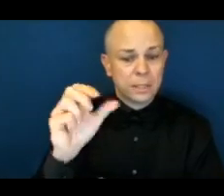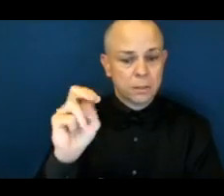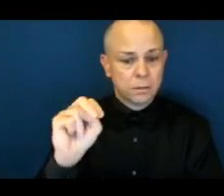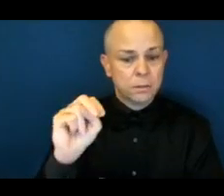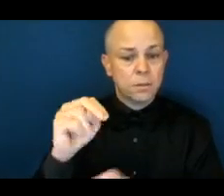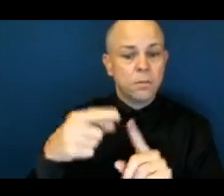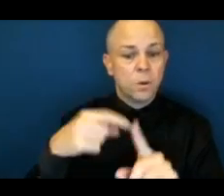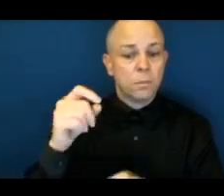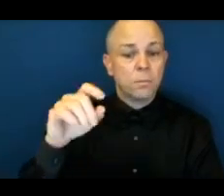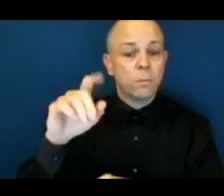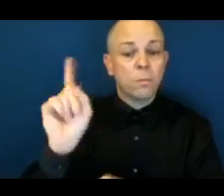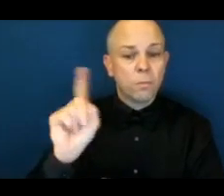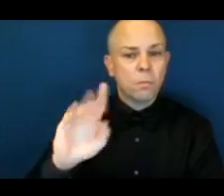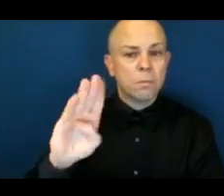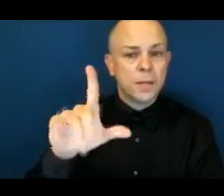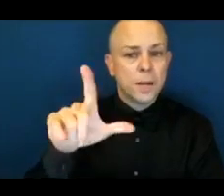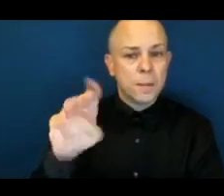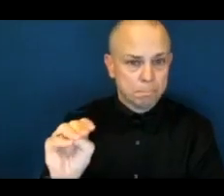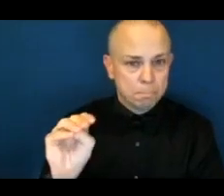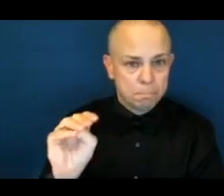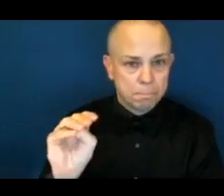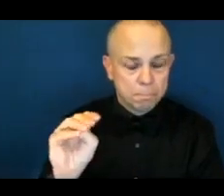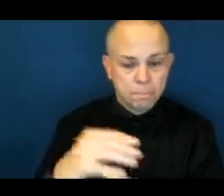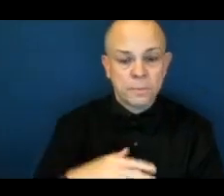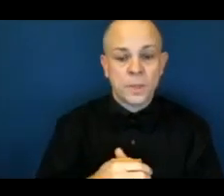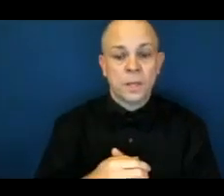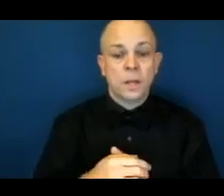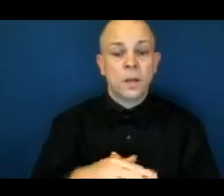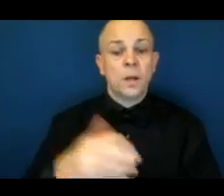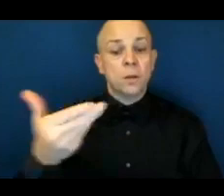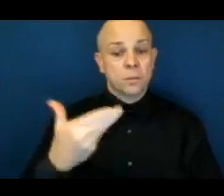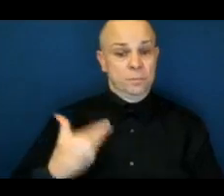good evening everyone Paul Tiegan with the Bureau of Land Management